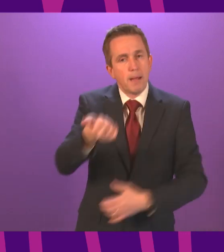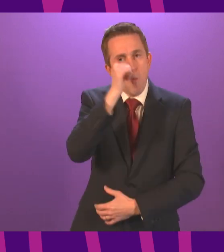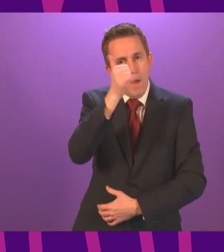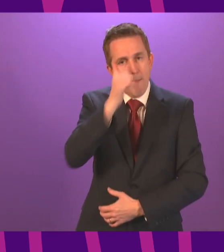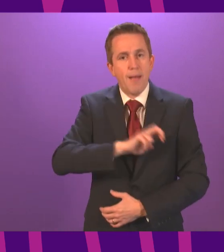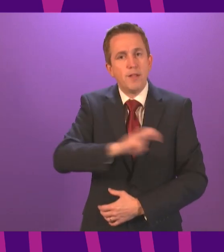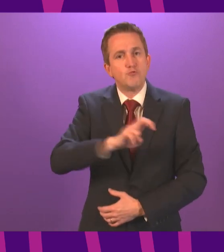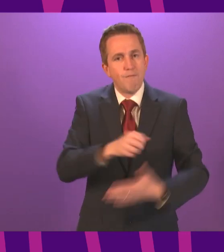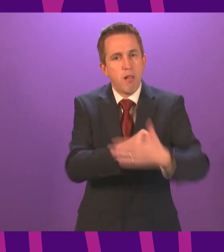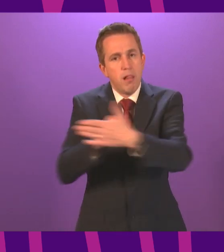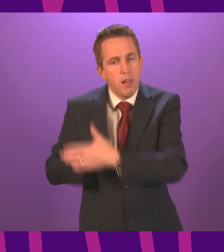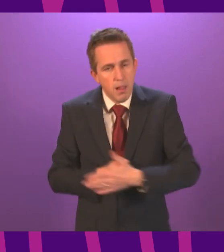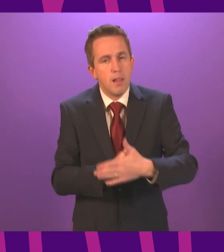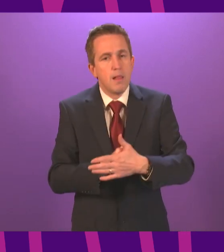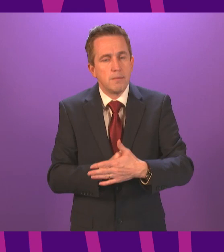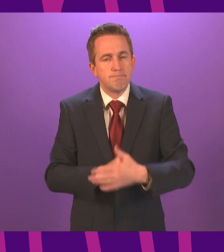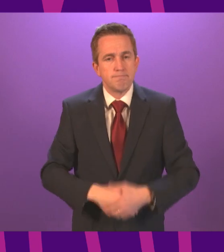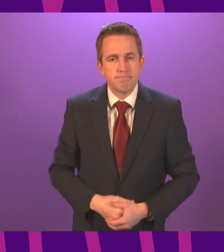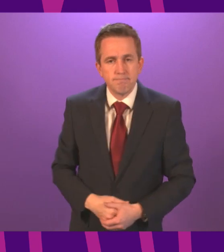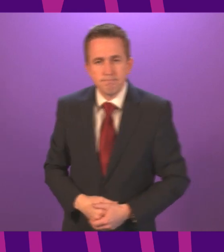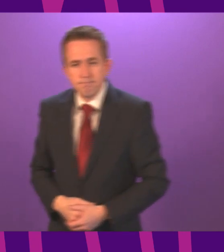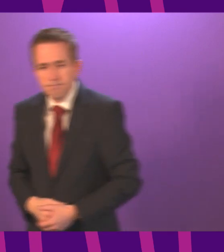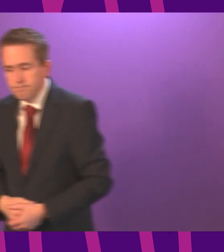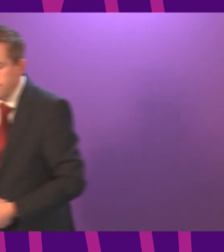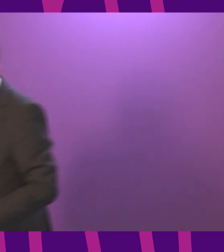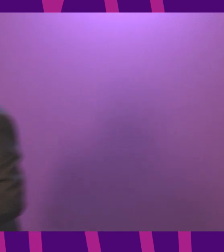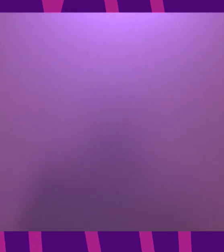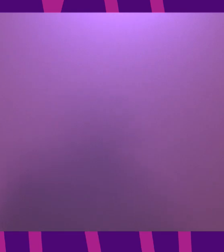Richard Leonard: I thank the First Minister for that answer